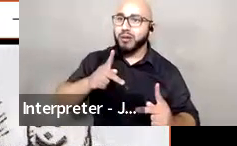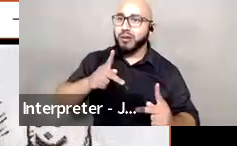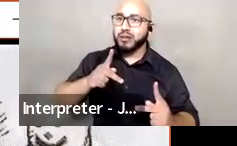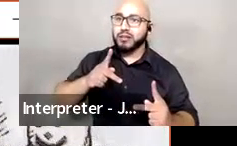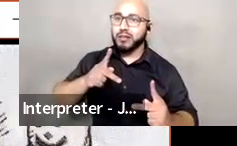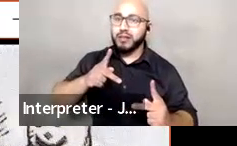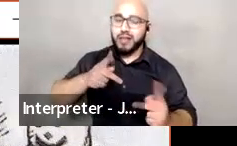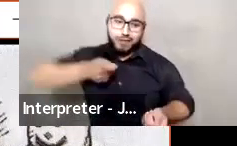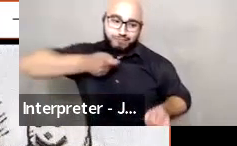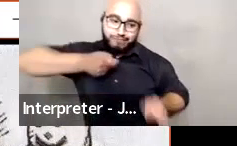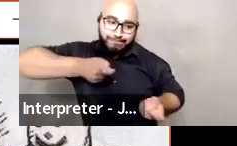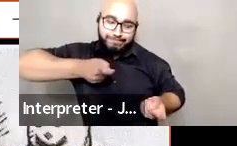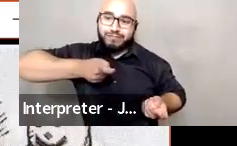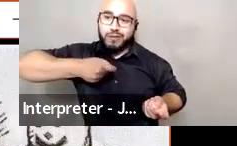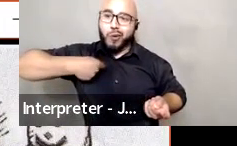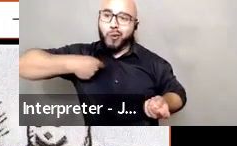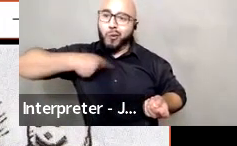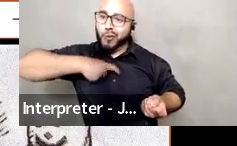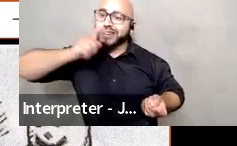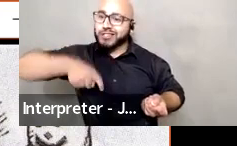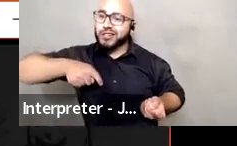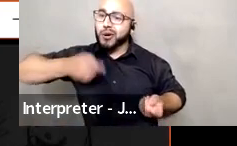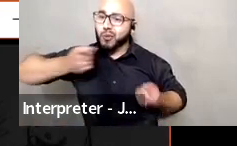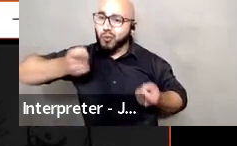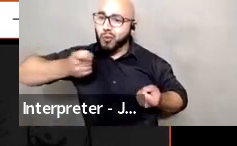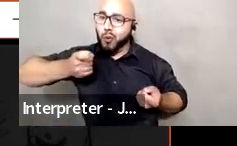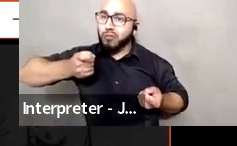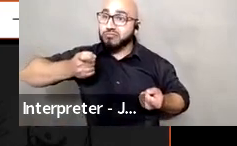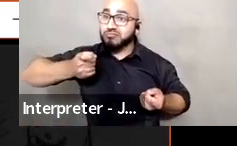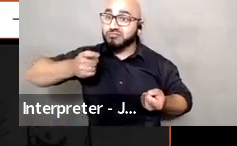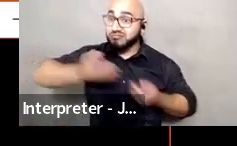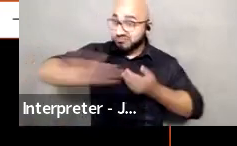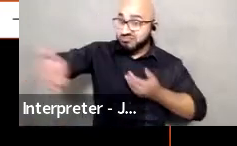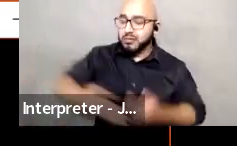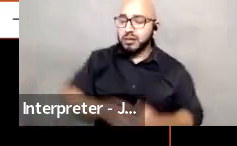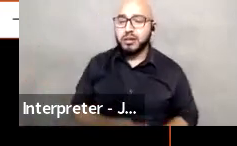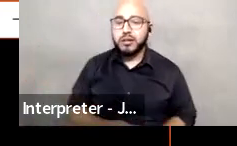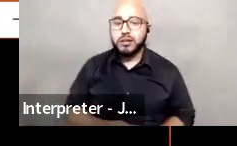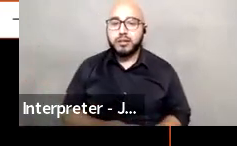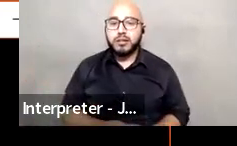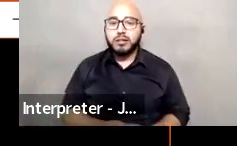To rule and therefore should. one example of. The extent of the terror.